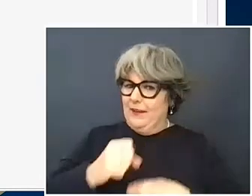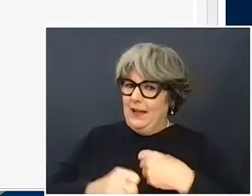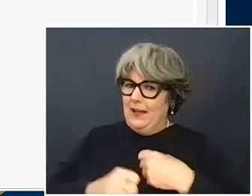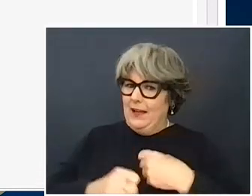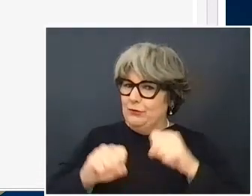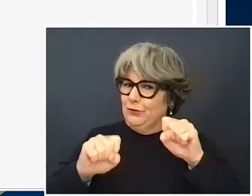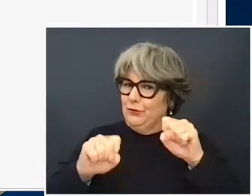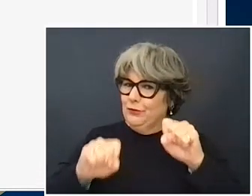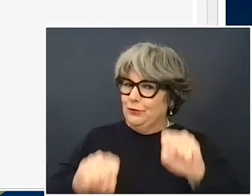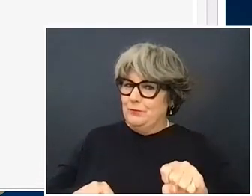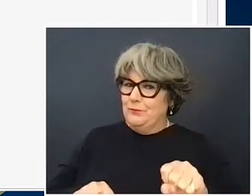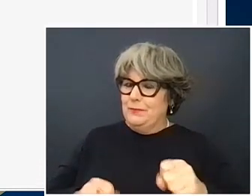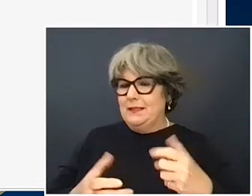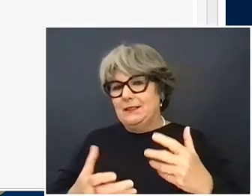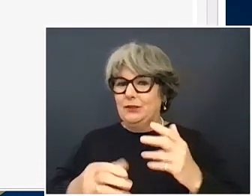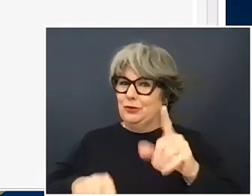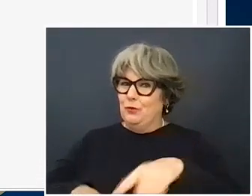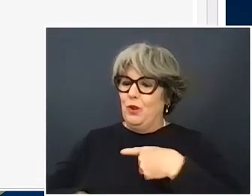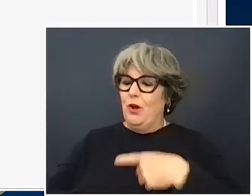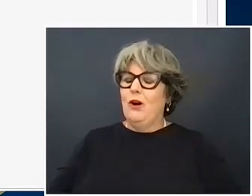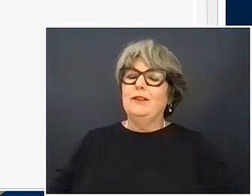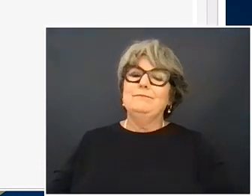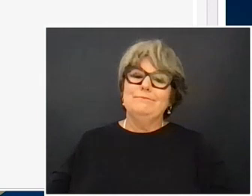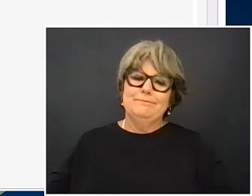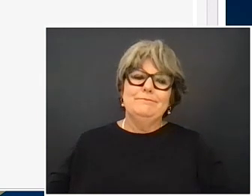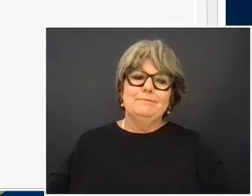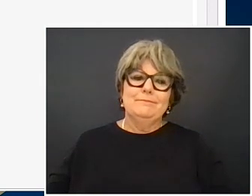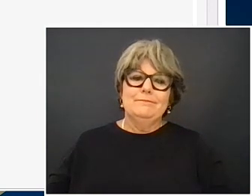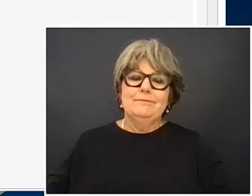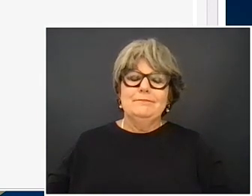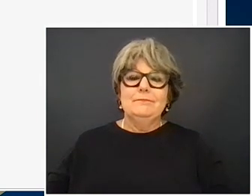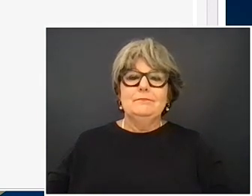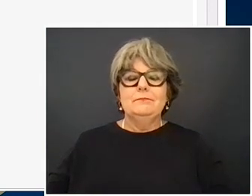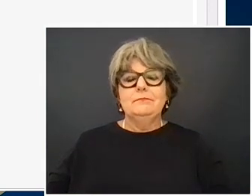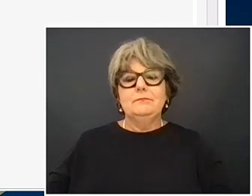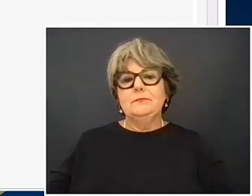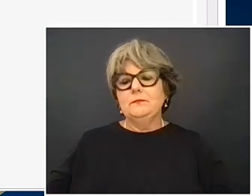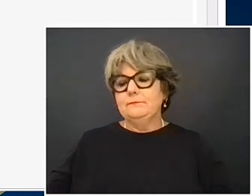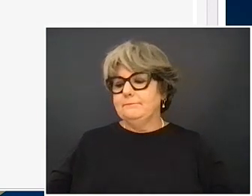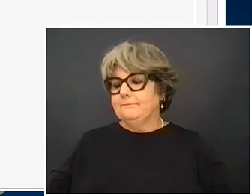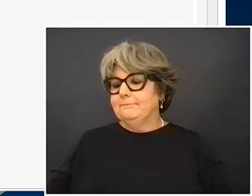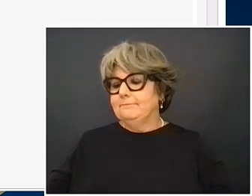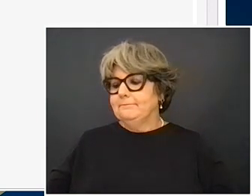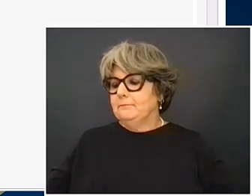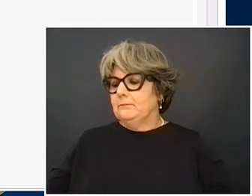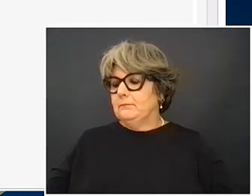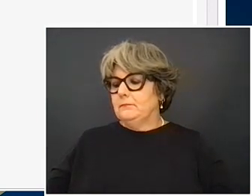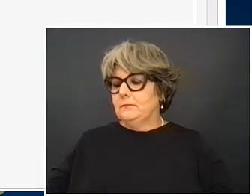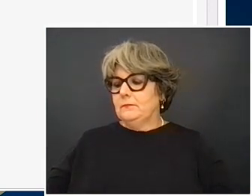way too long. The otherwise observed element, agencies